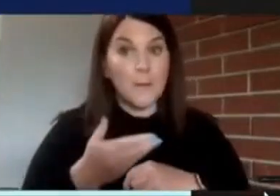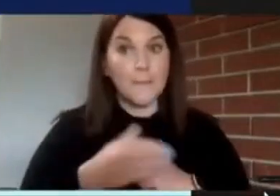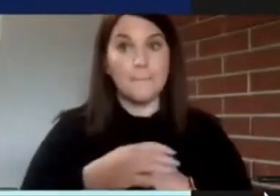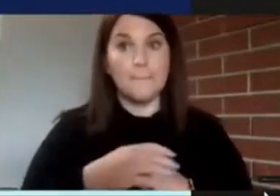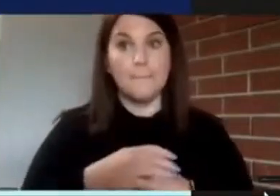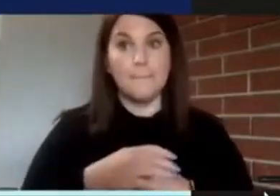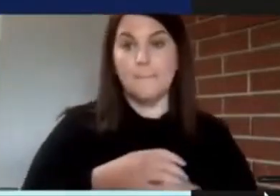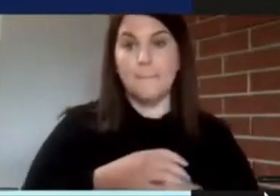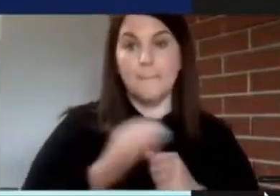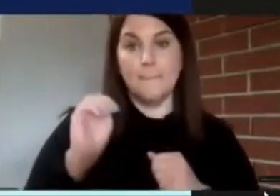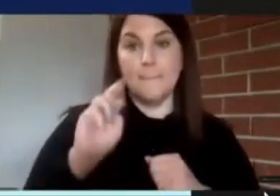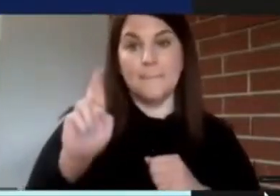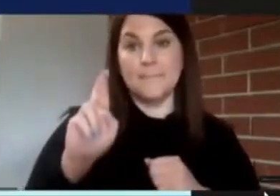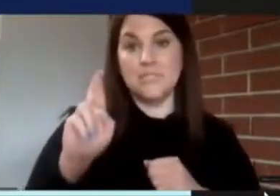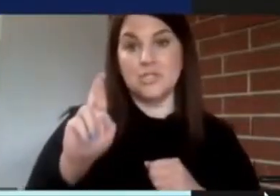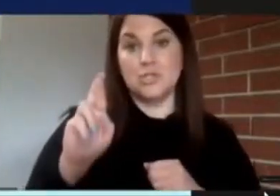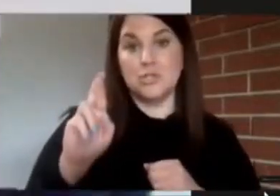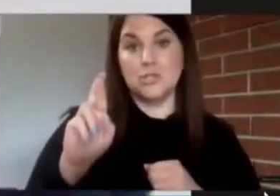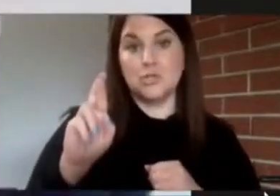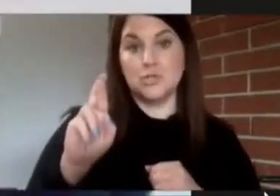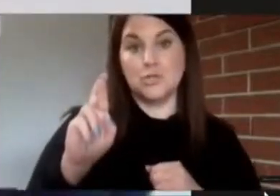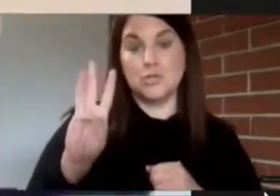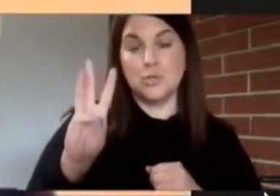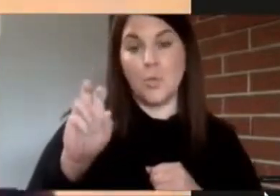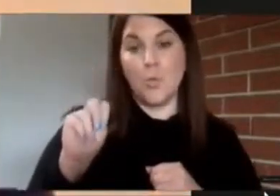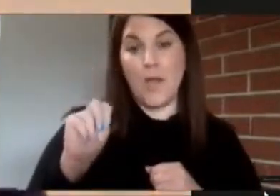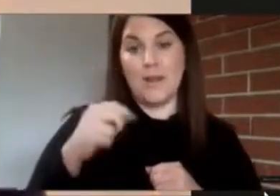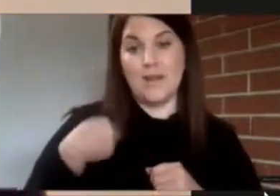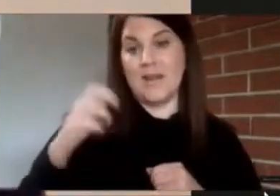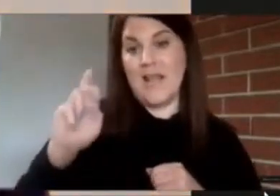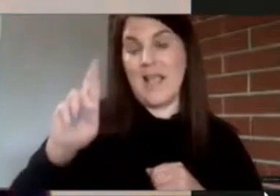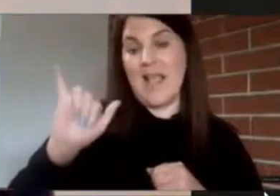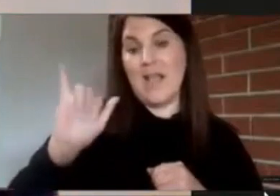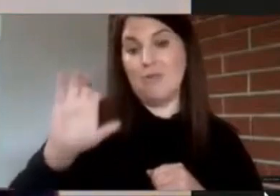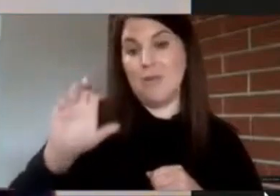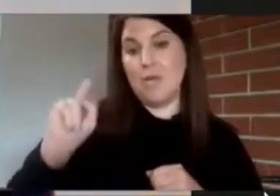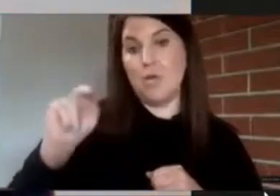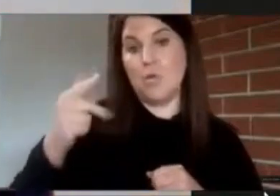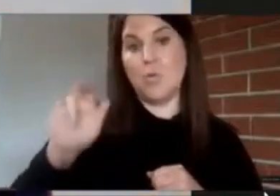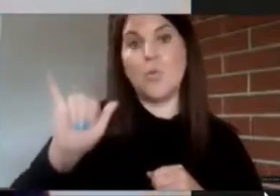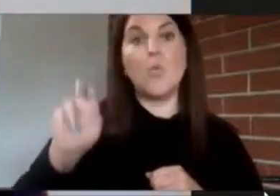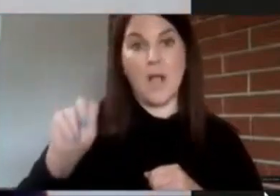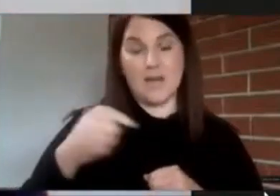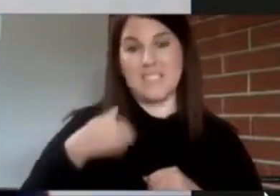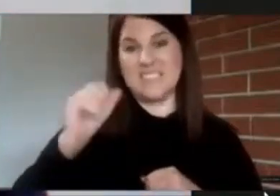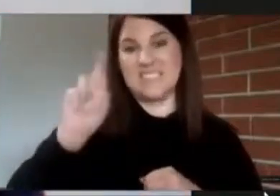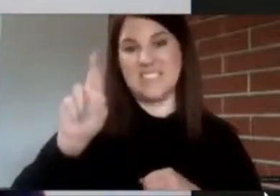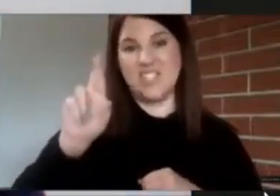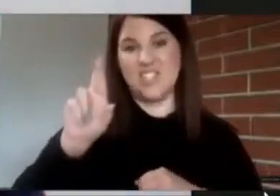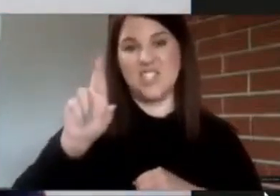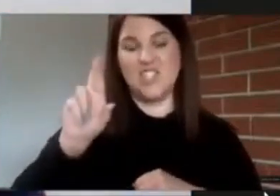Eric Nguyen: I'm Eric Nguyen from the Department of Justice. I am a senior counsel in the Deputy Attorney General's Office.